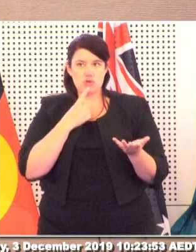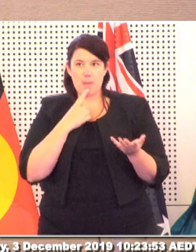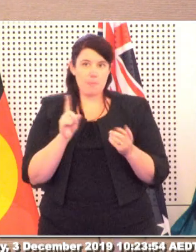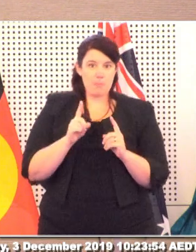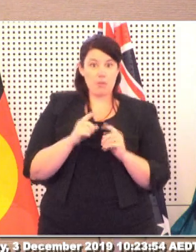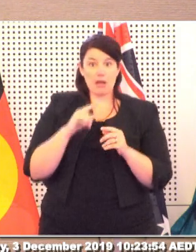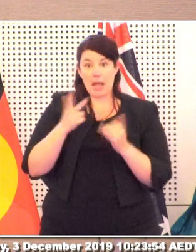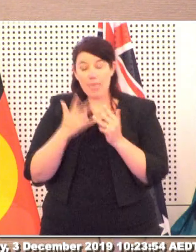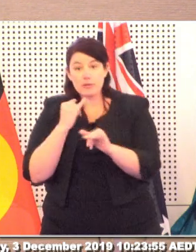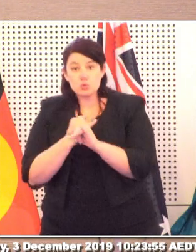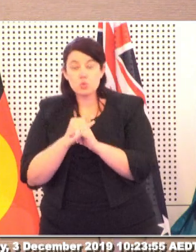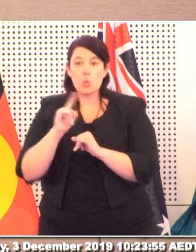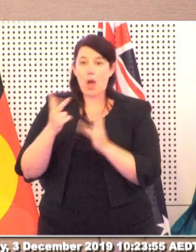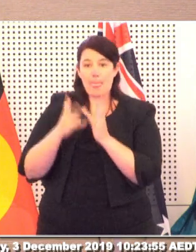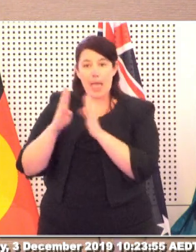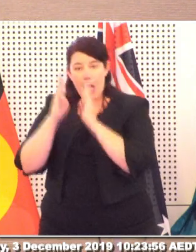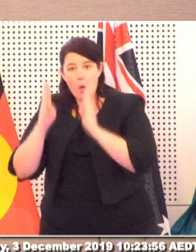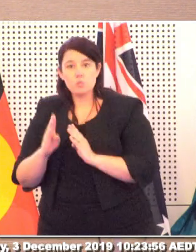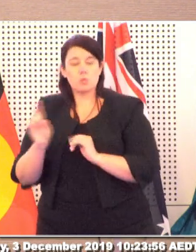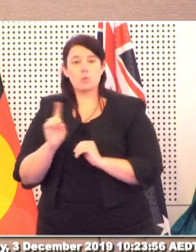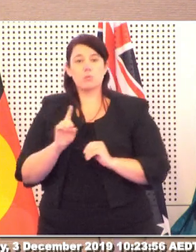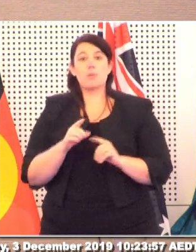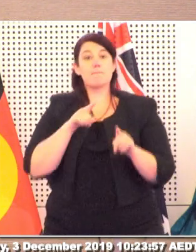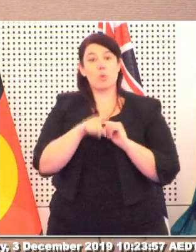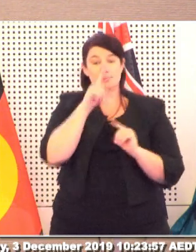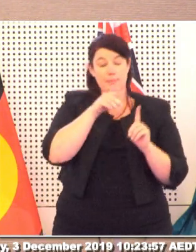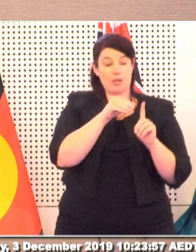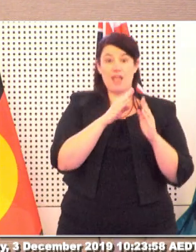So in those cases, people were rehoused in group homes.